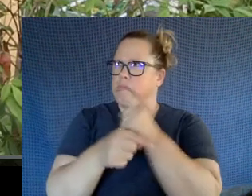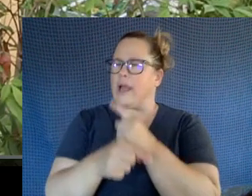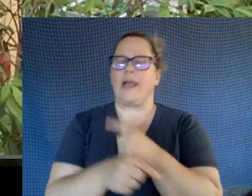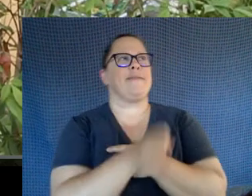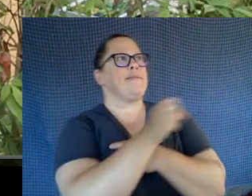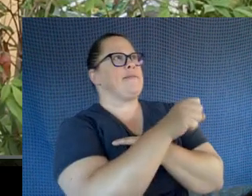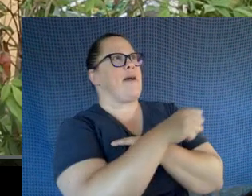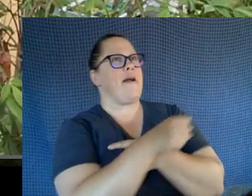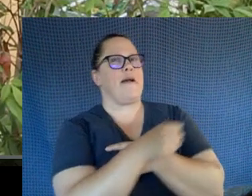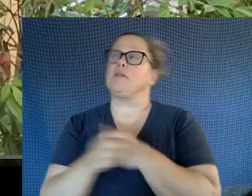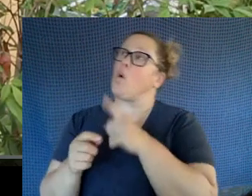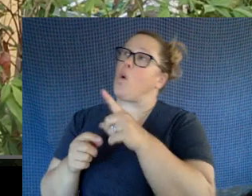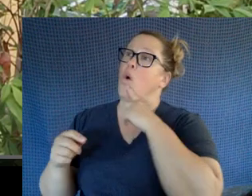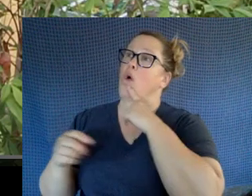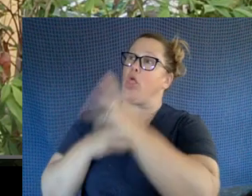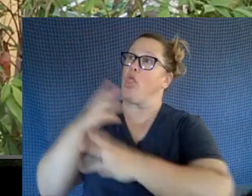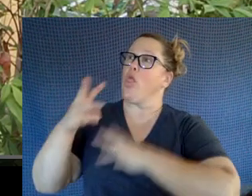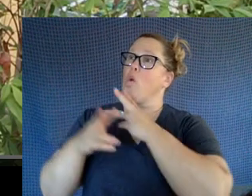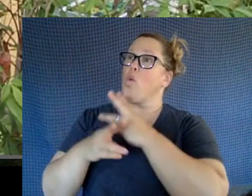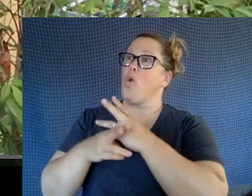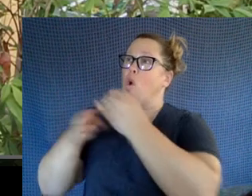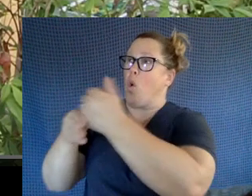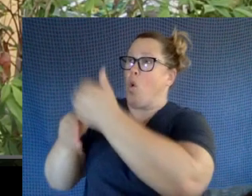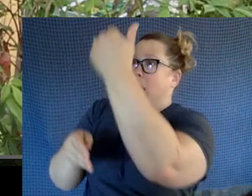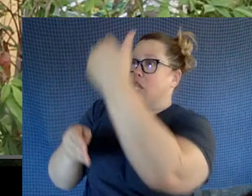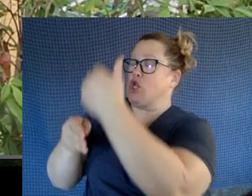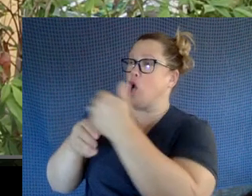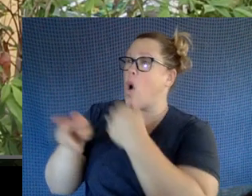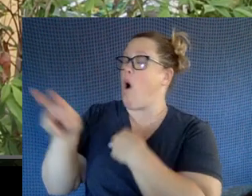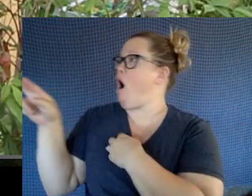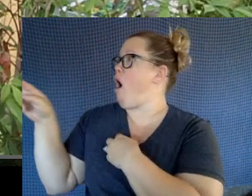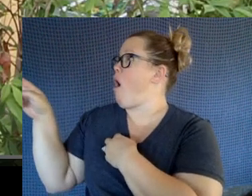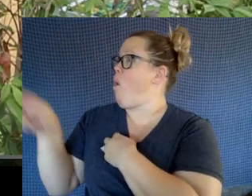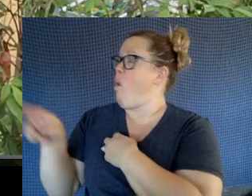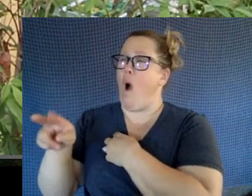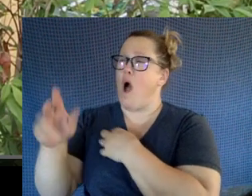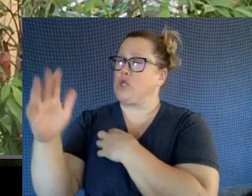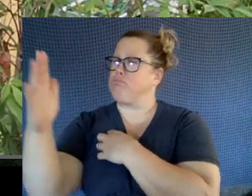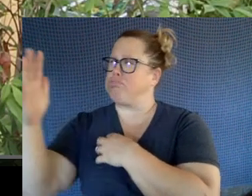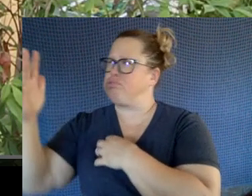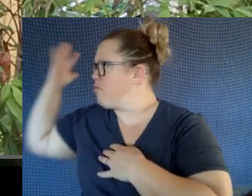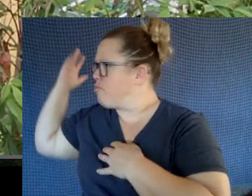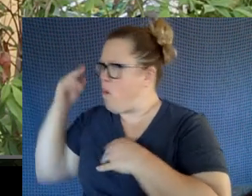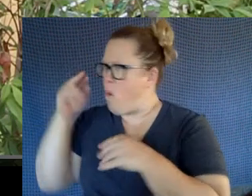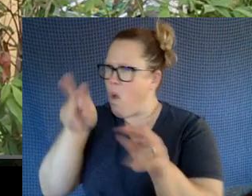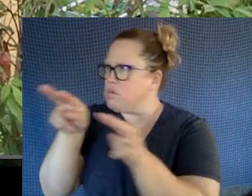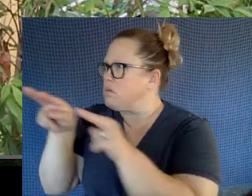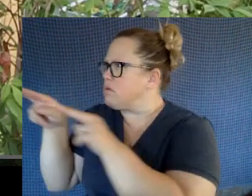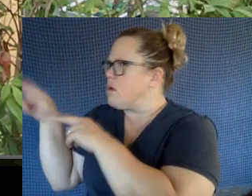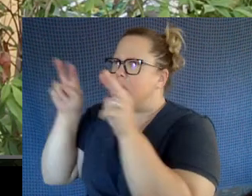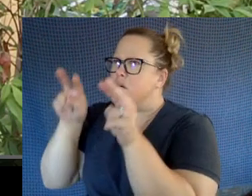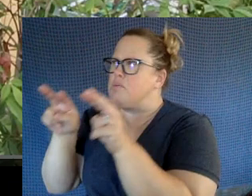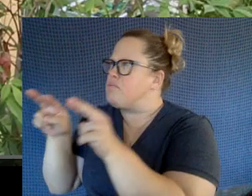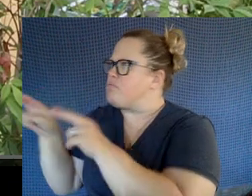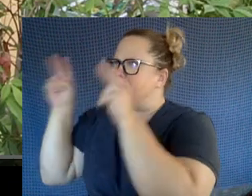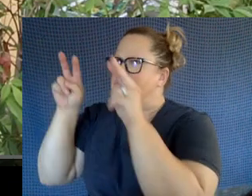whizzing by. A patchwork quilt of greens and gold the world whiz by. Farms and